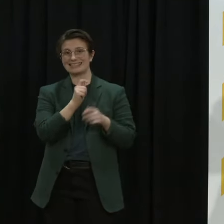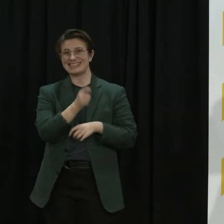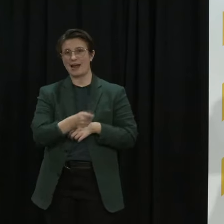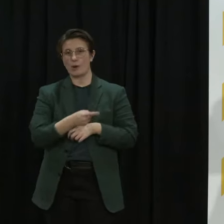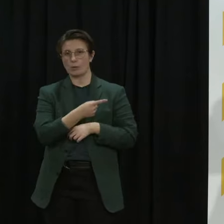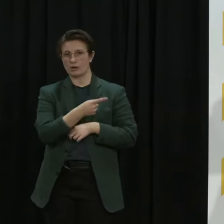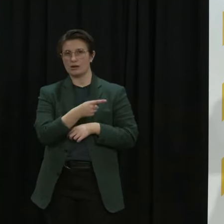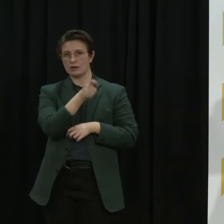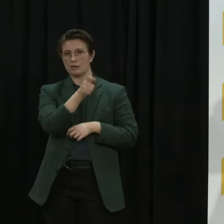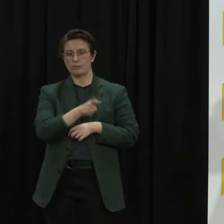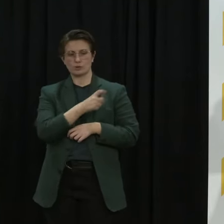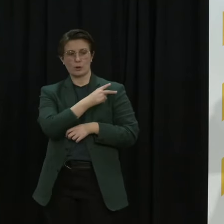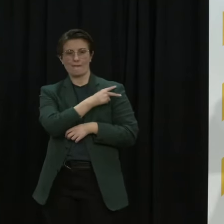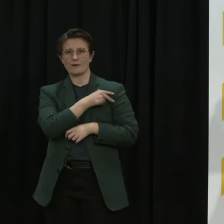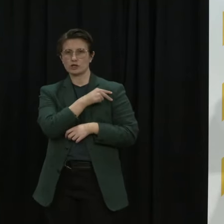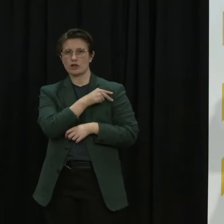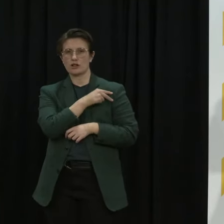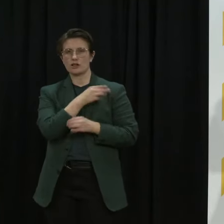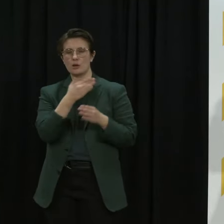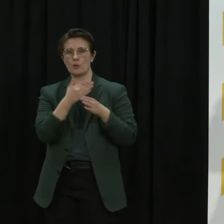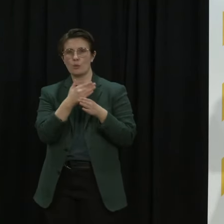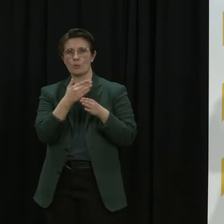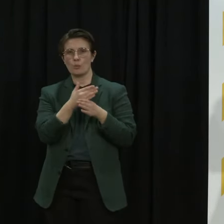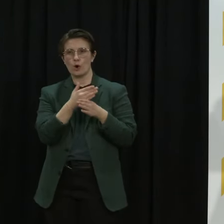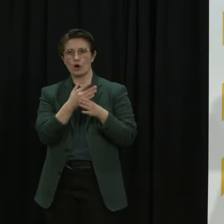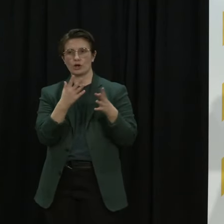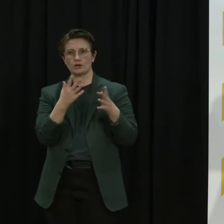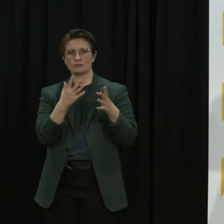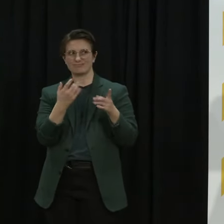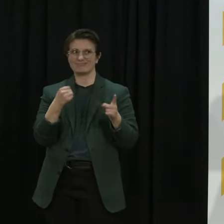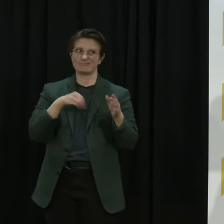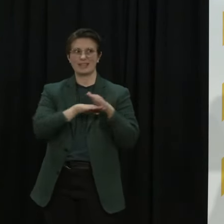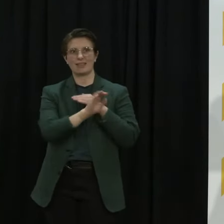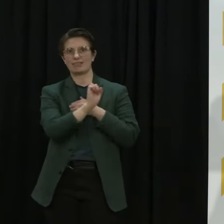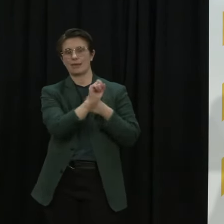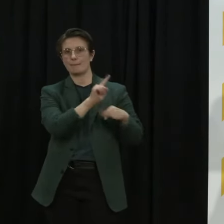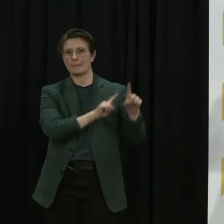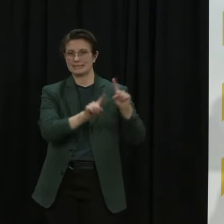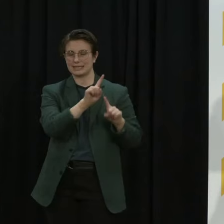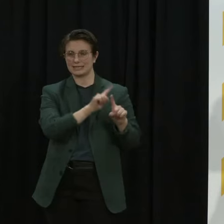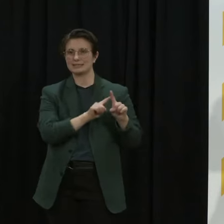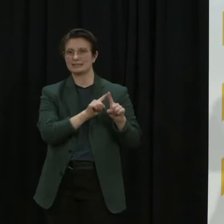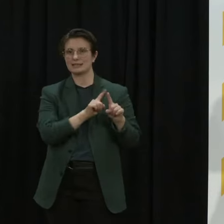They did have a link with Ian